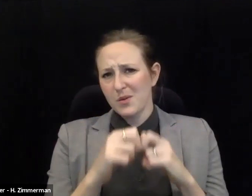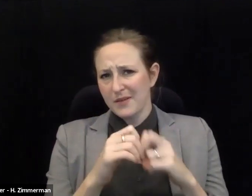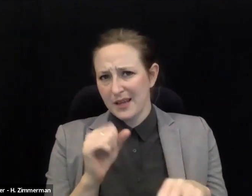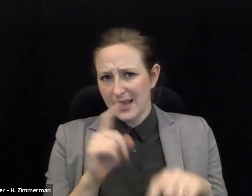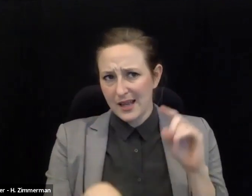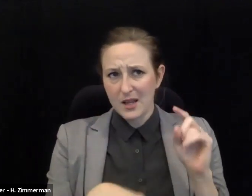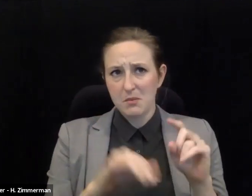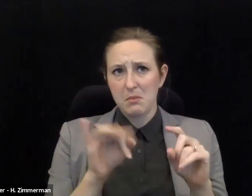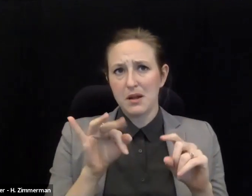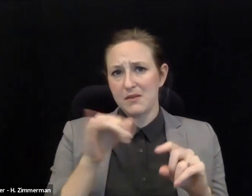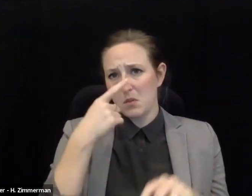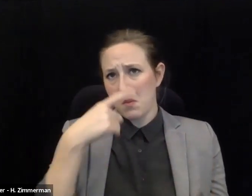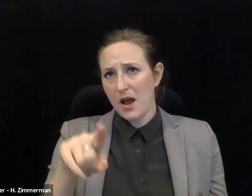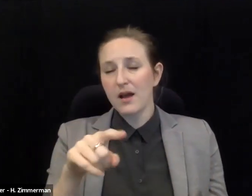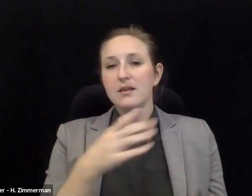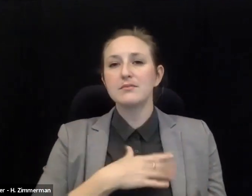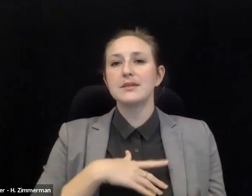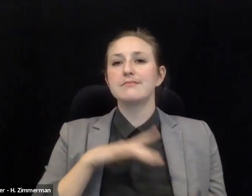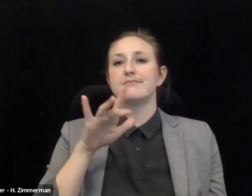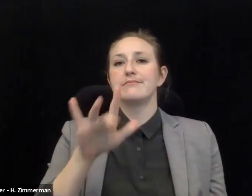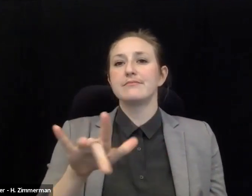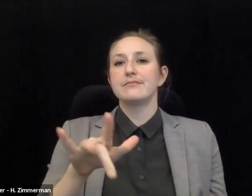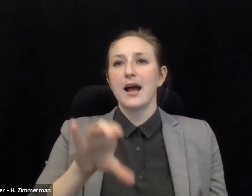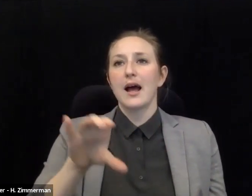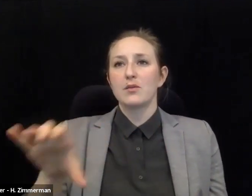Caption settings and attempt to block screen reader